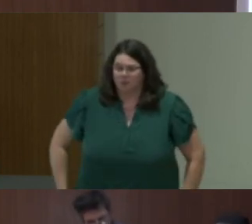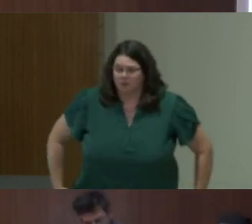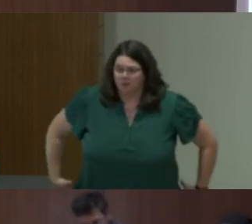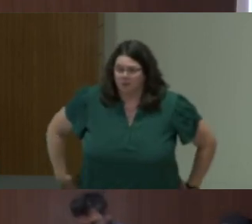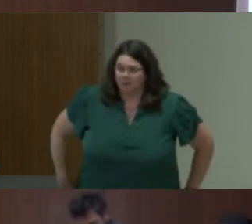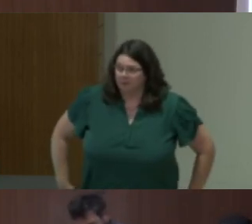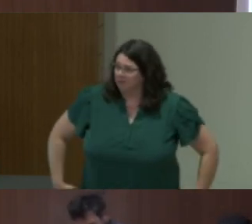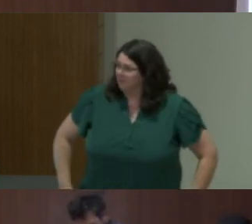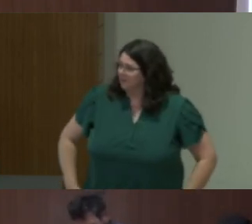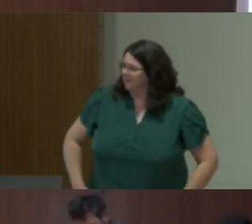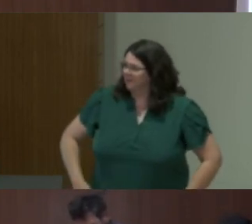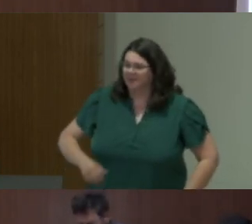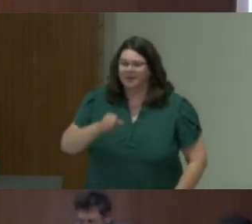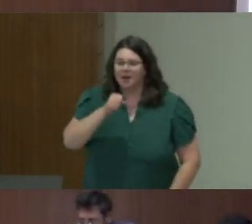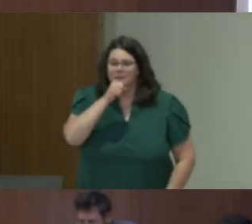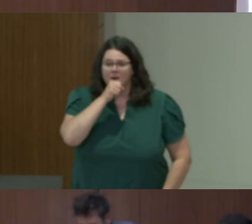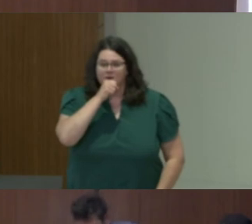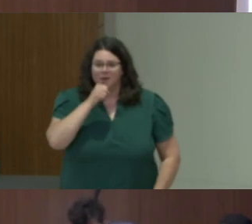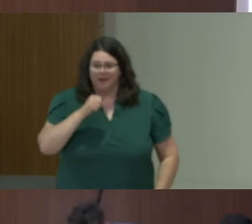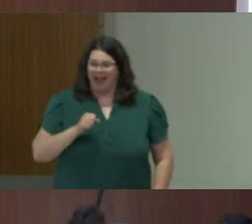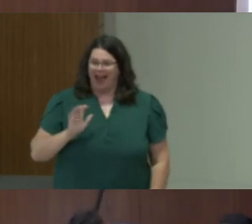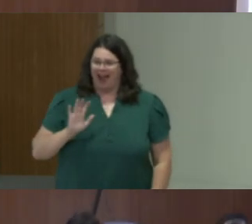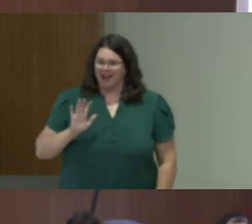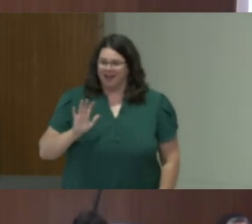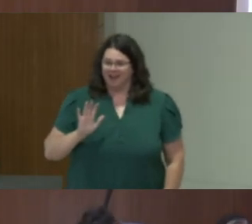Does every country have New Price is Right?